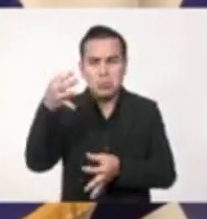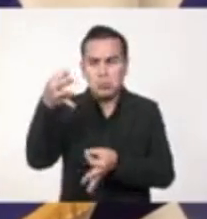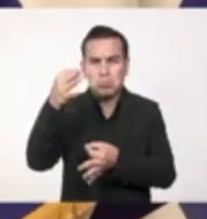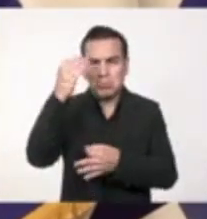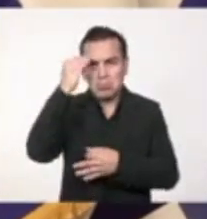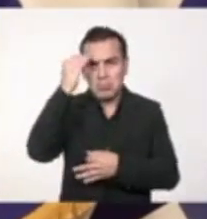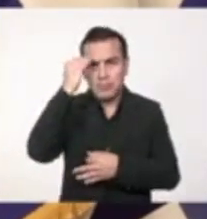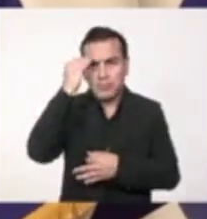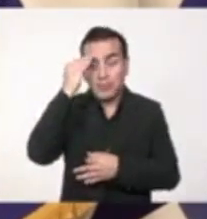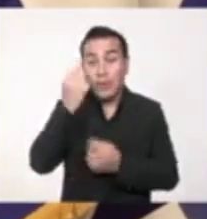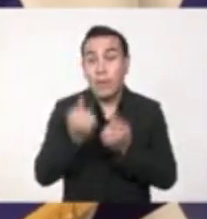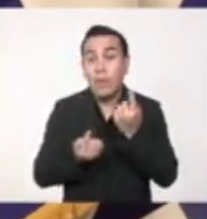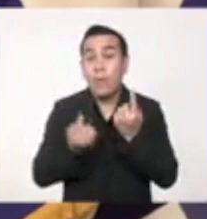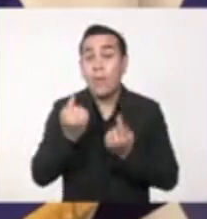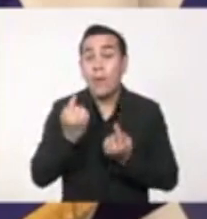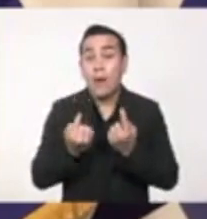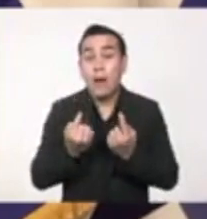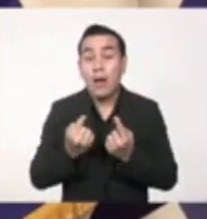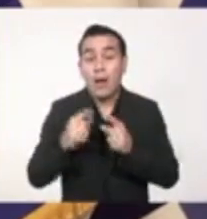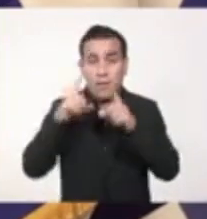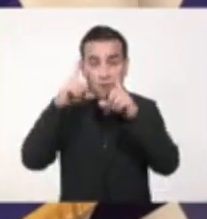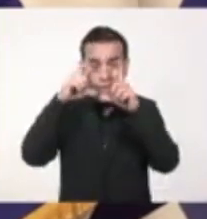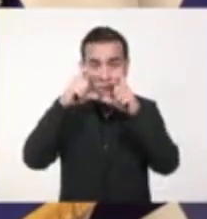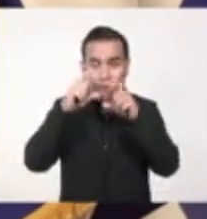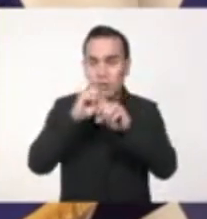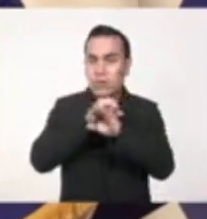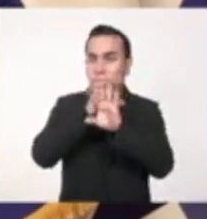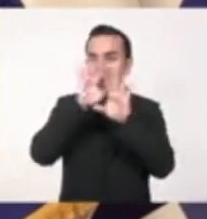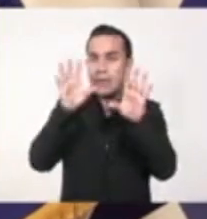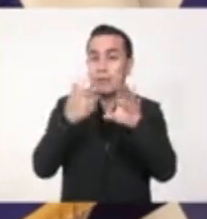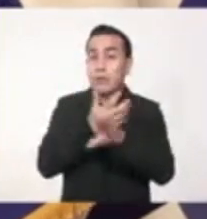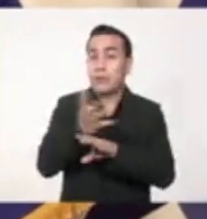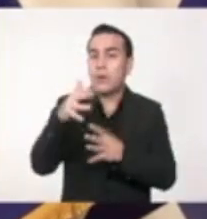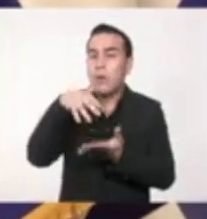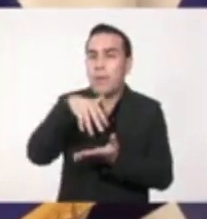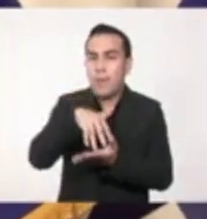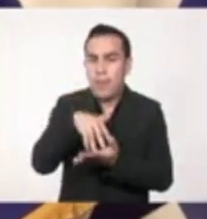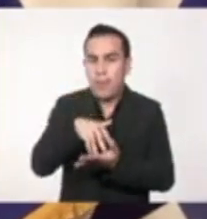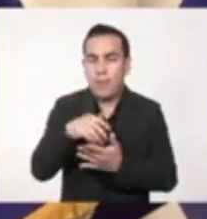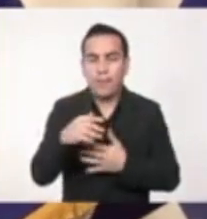have a more correct photograph of the population, and thus